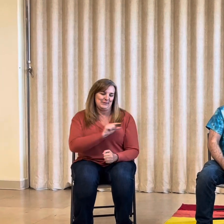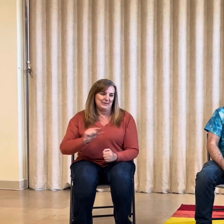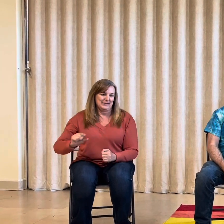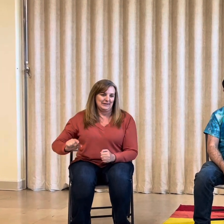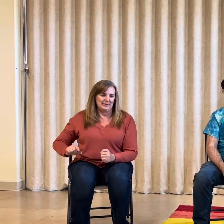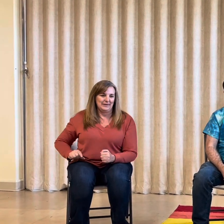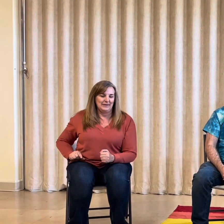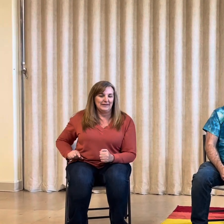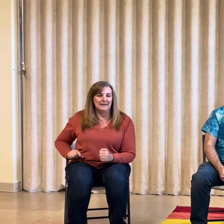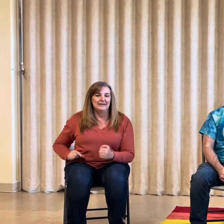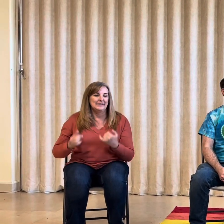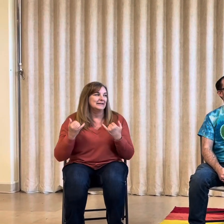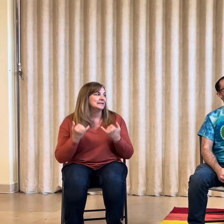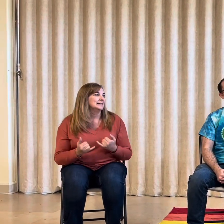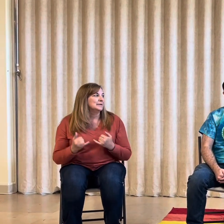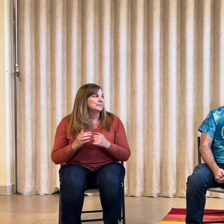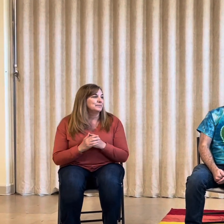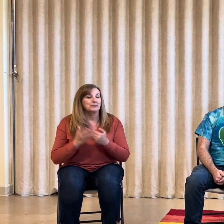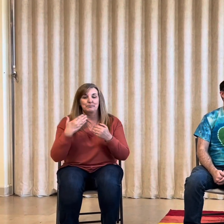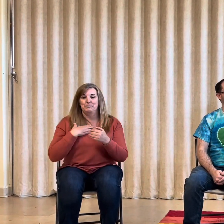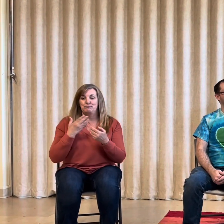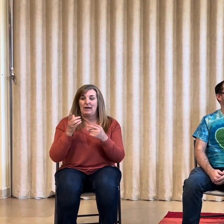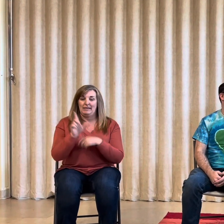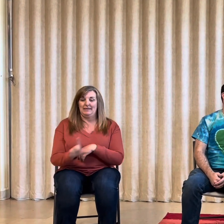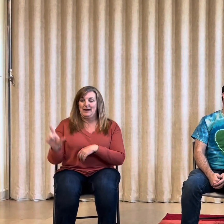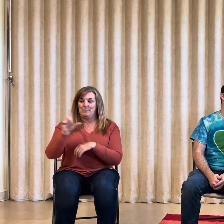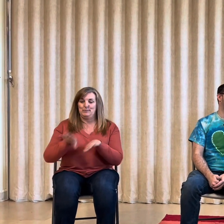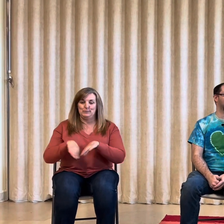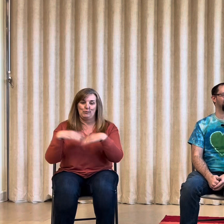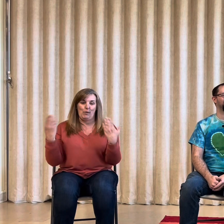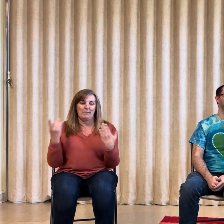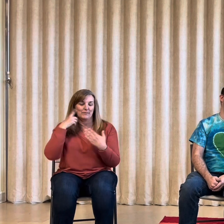The library's open for Reading Time with the Queens!